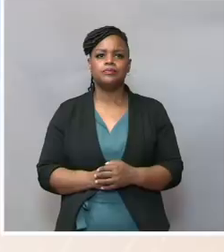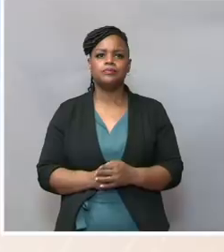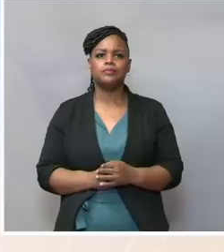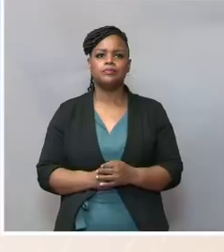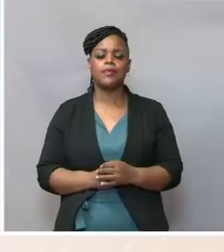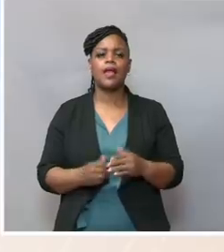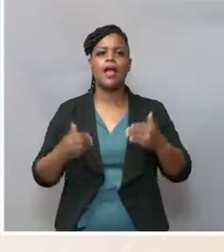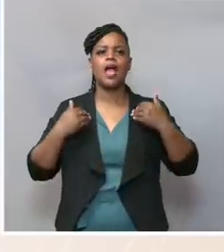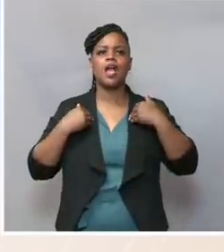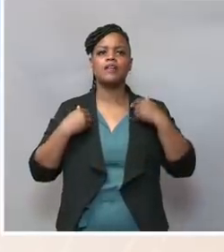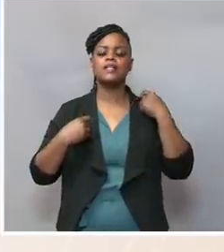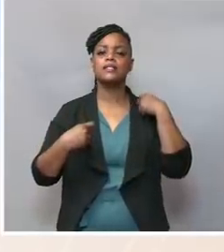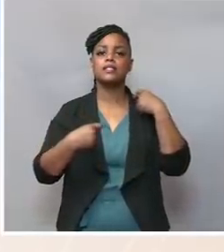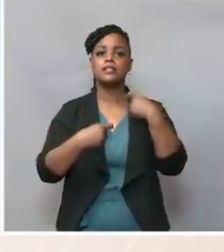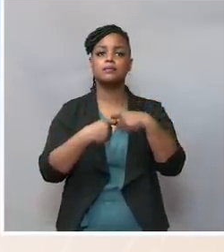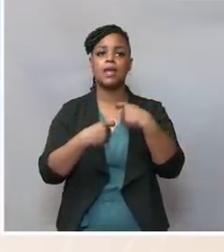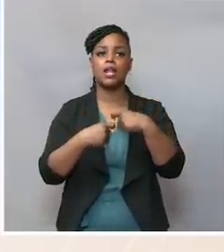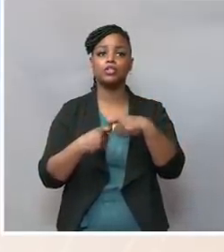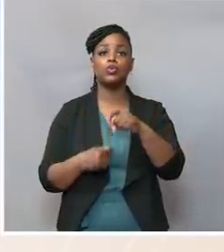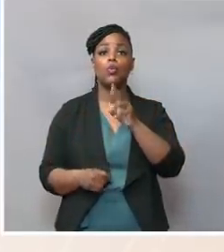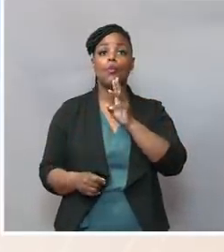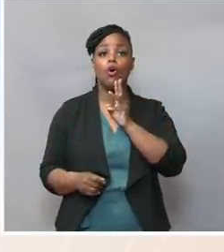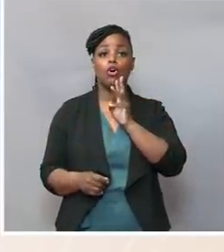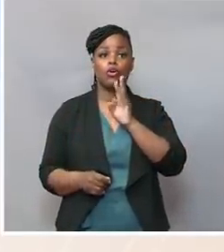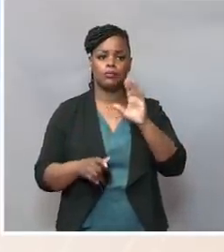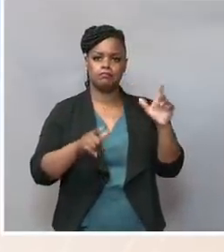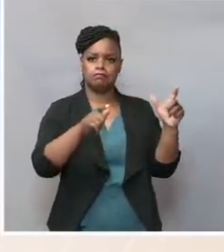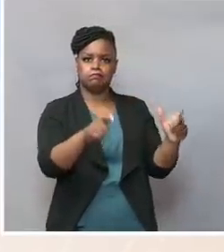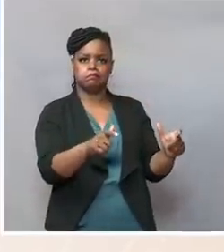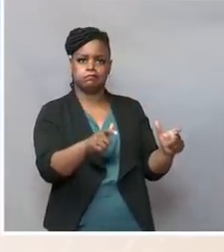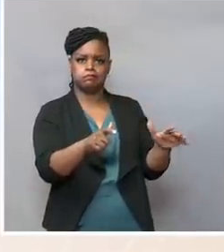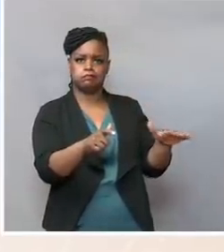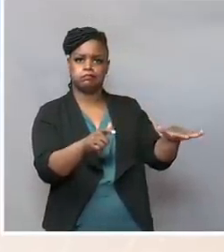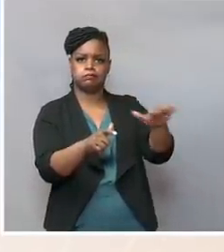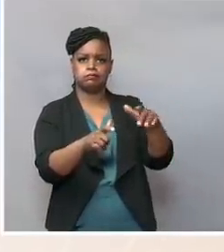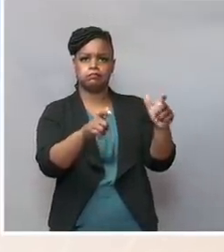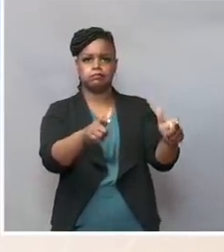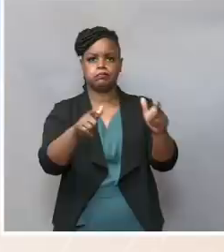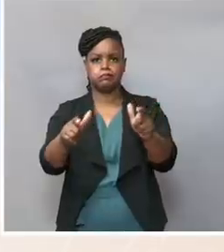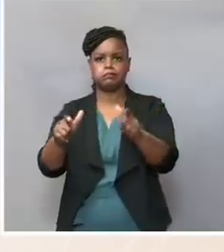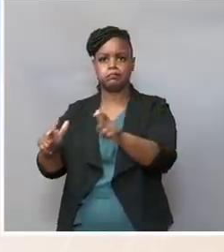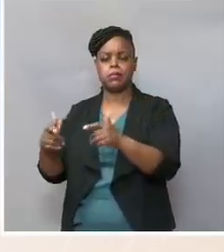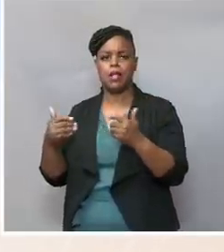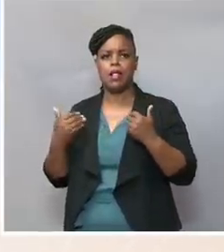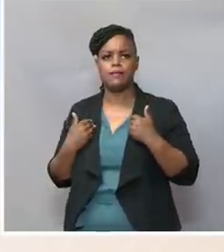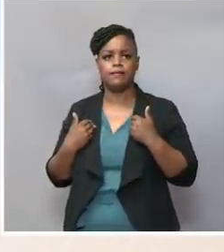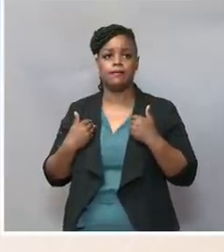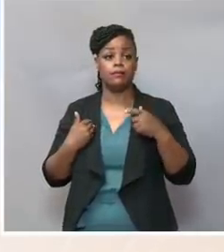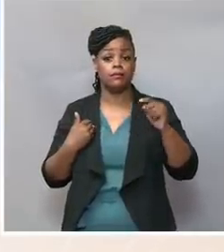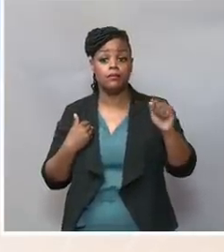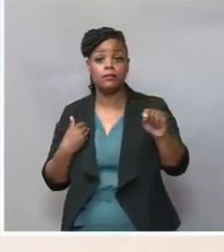And we also have you would see more for Rankins. They're all a part of Gulf Islands National Seashore.